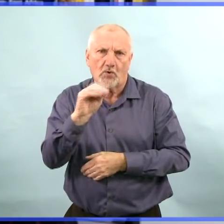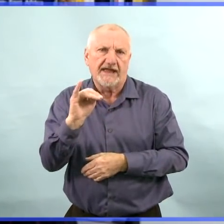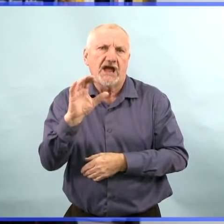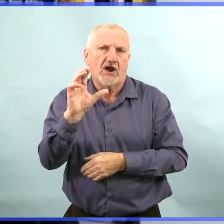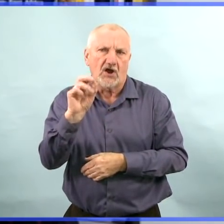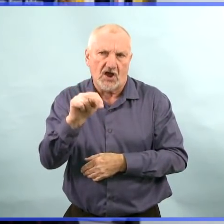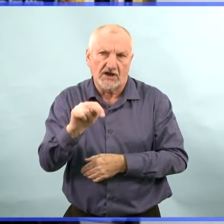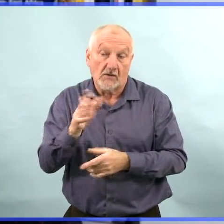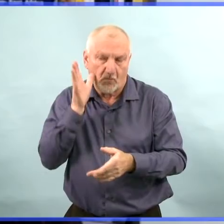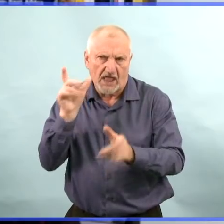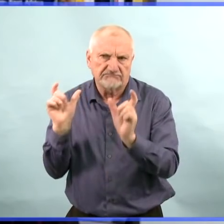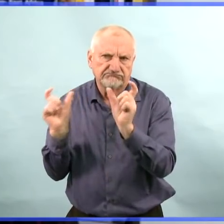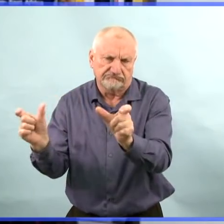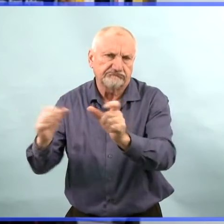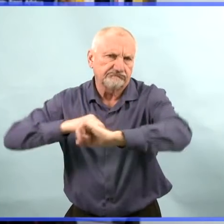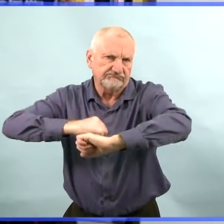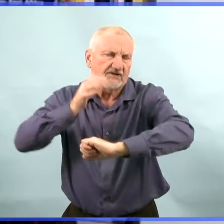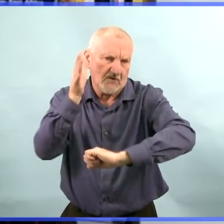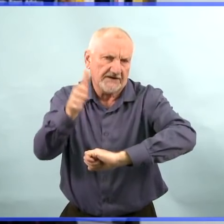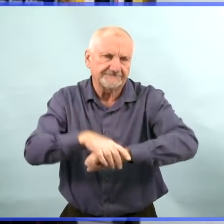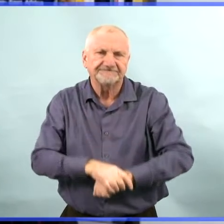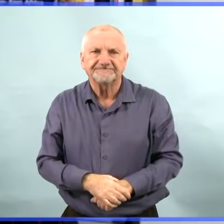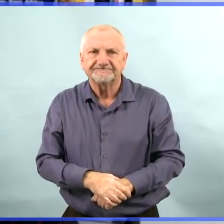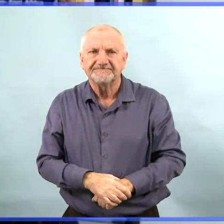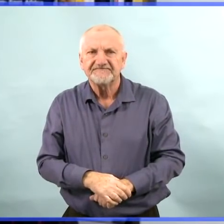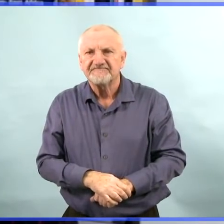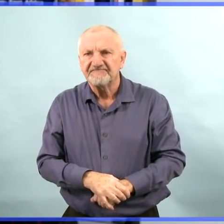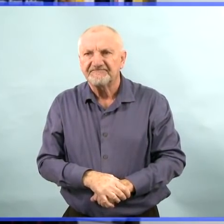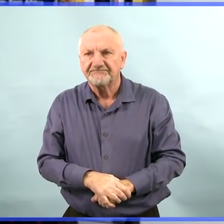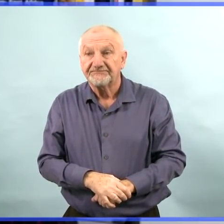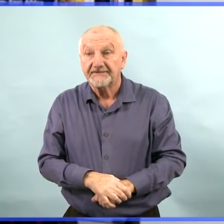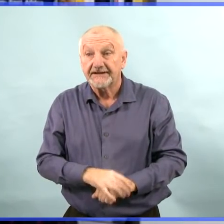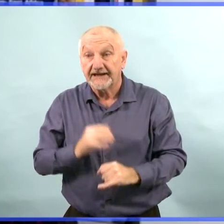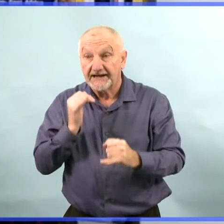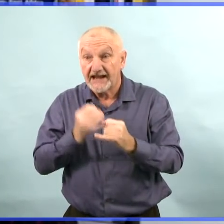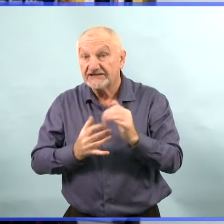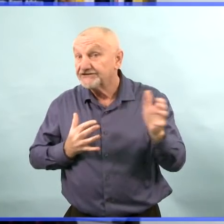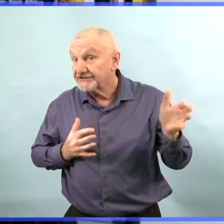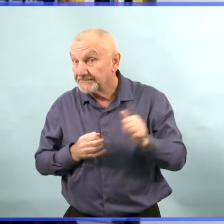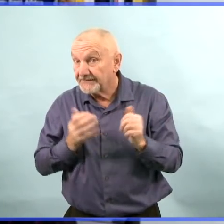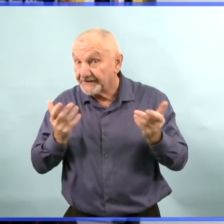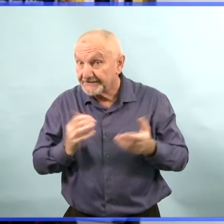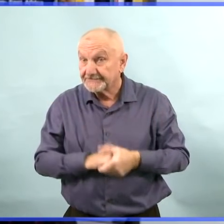one final update before we go to questions the provincial vaccine campaign is full of